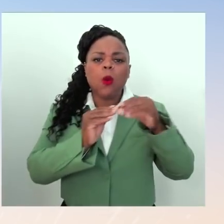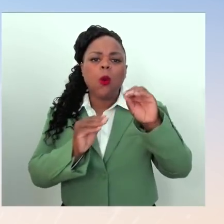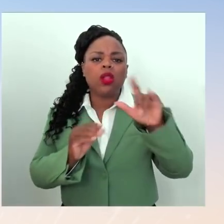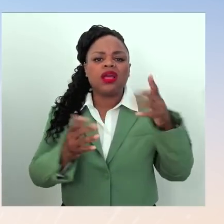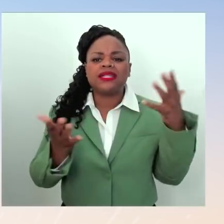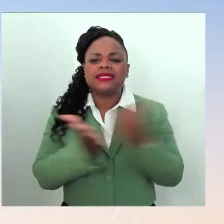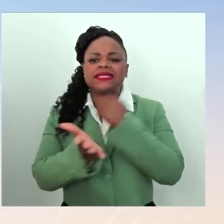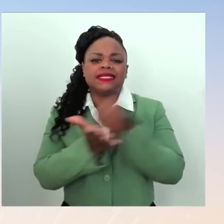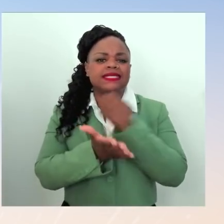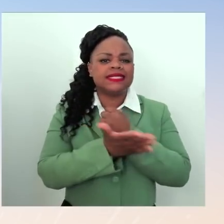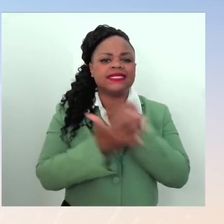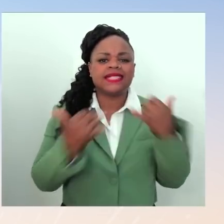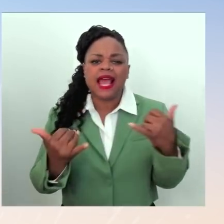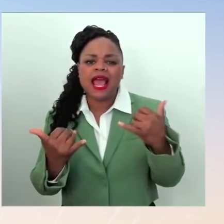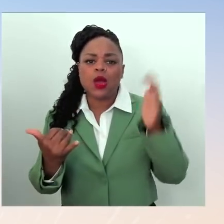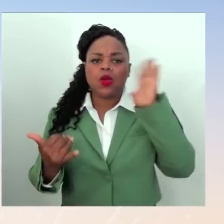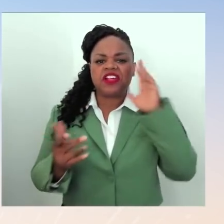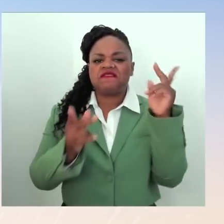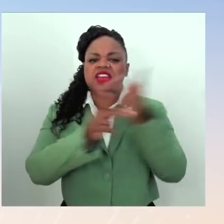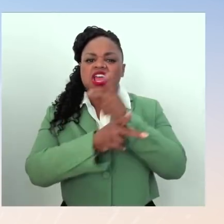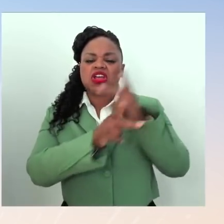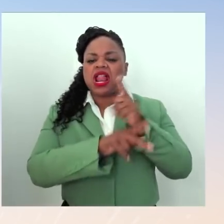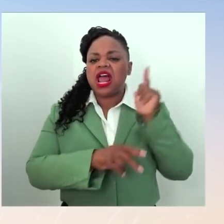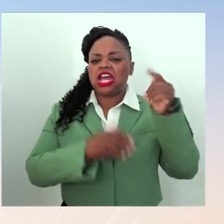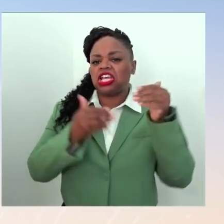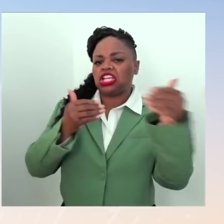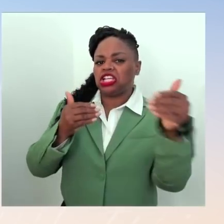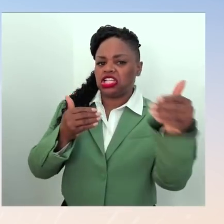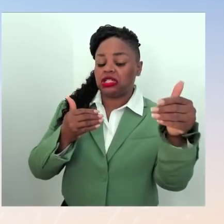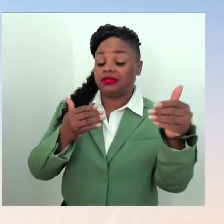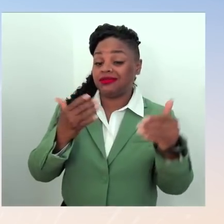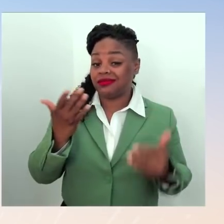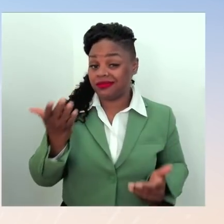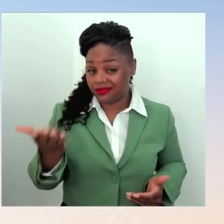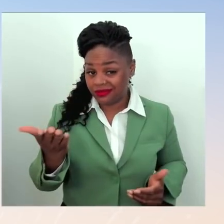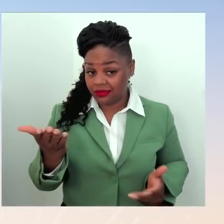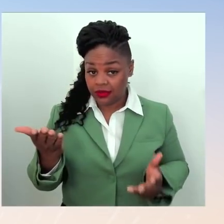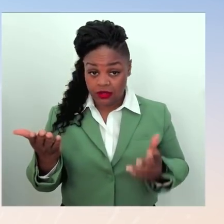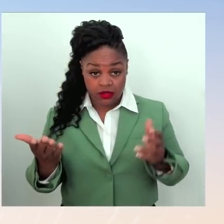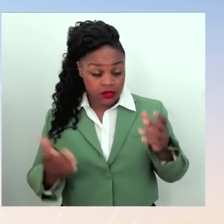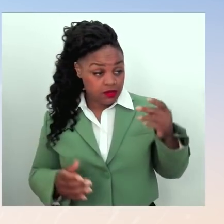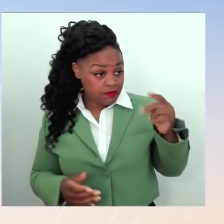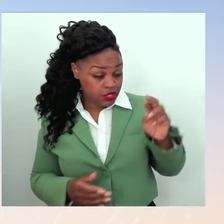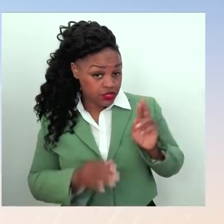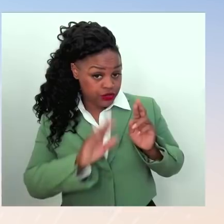the U.S. produced more oil this past year than in President Trump's first year. Next year, according to the Department of Energy,